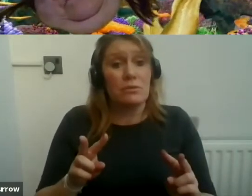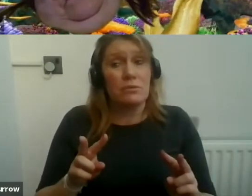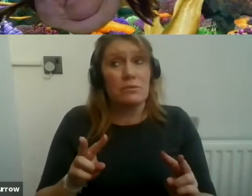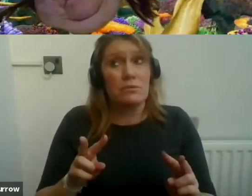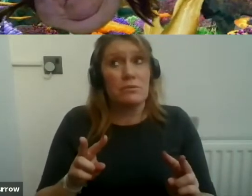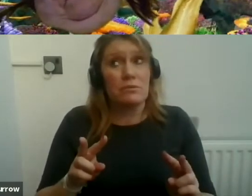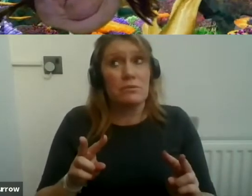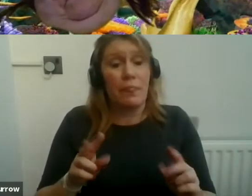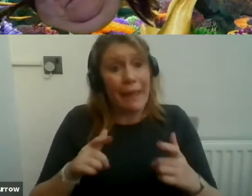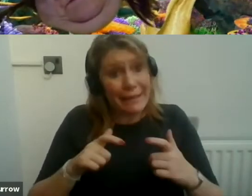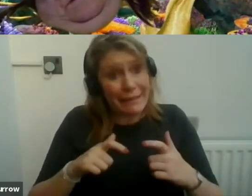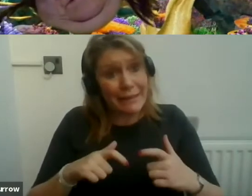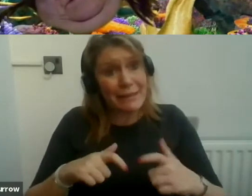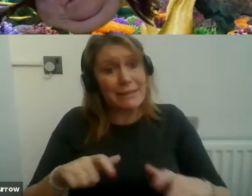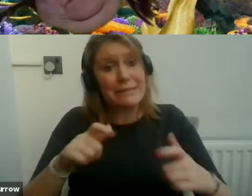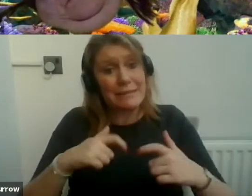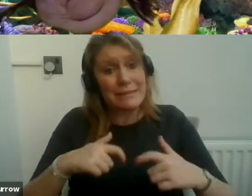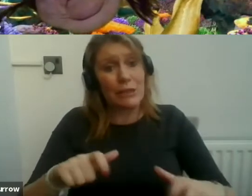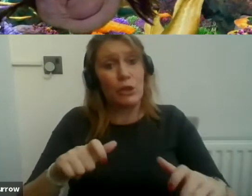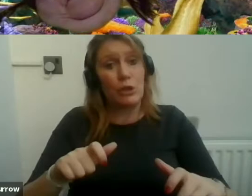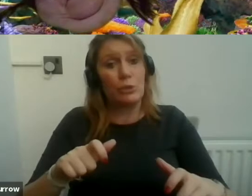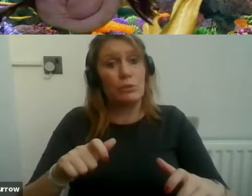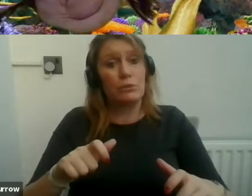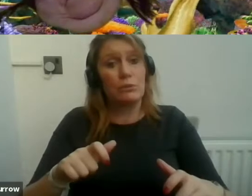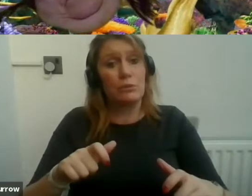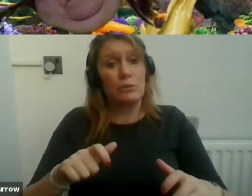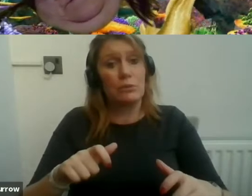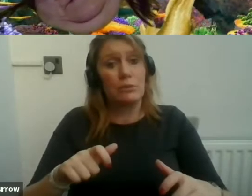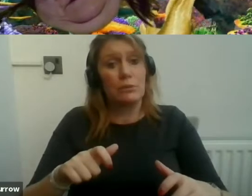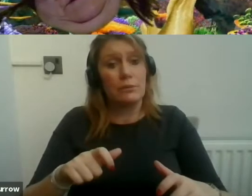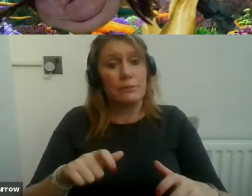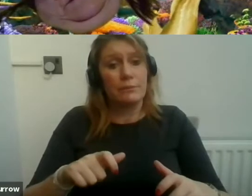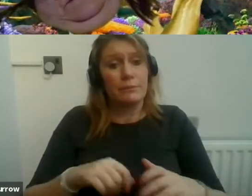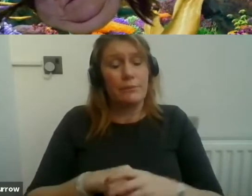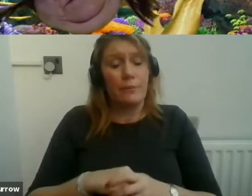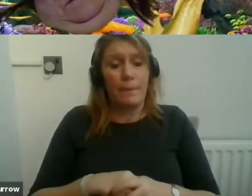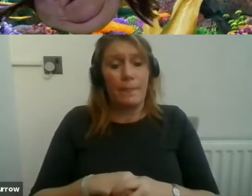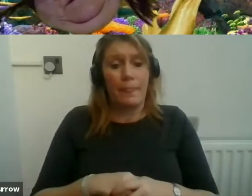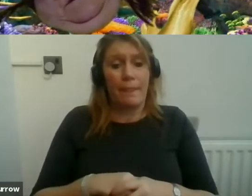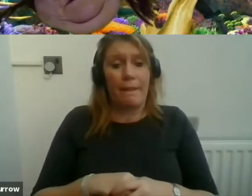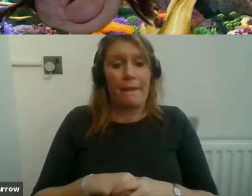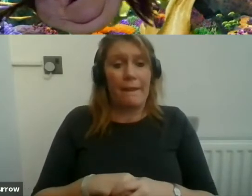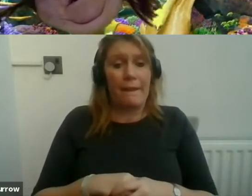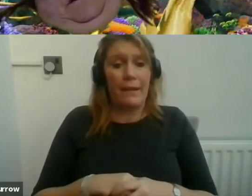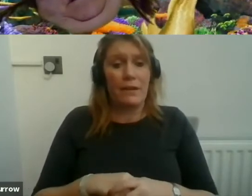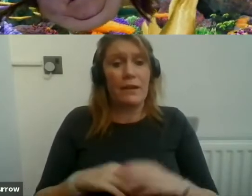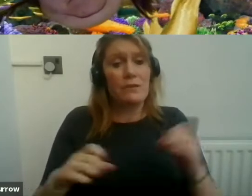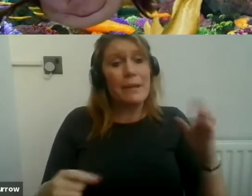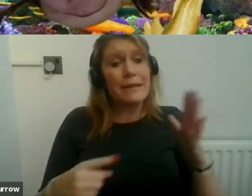continue to be told. And so it is important to me to show that we are